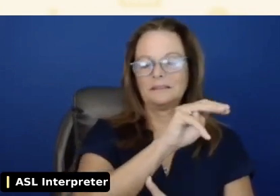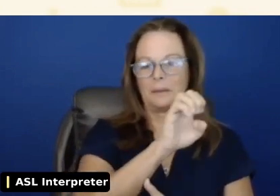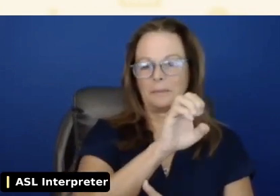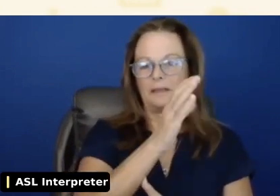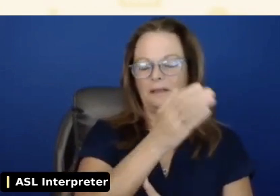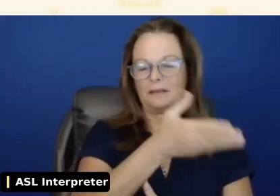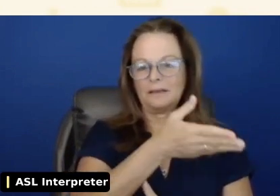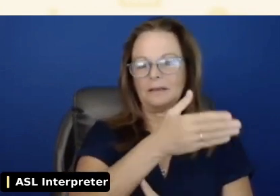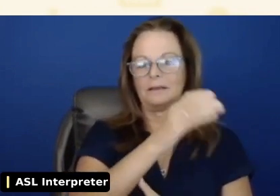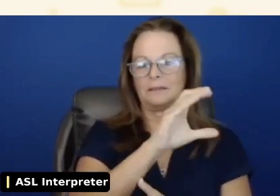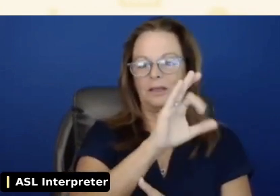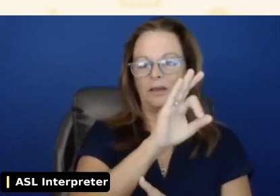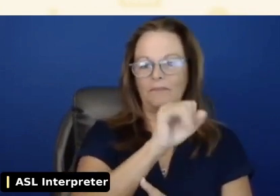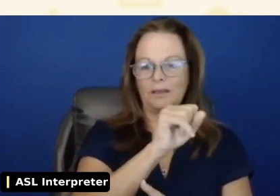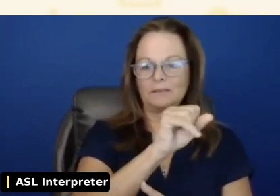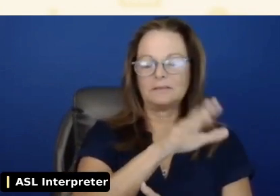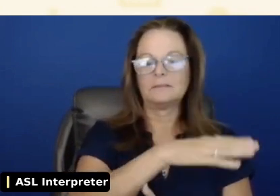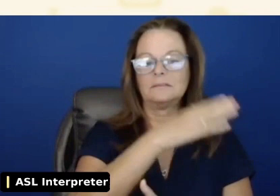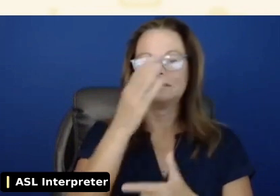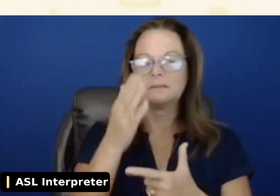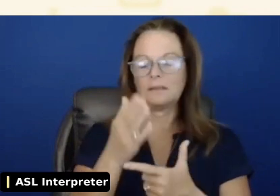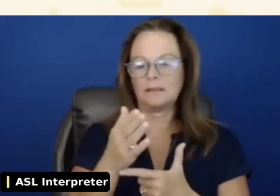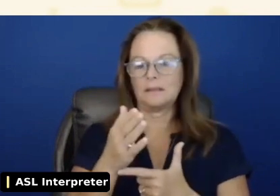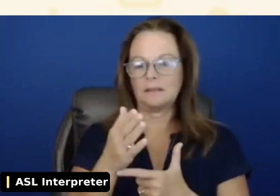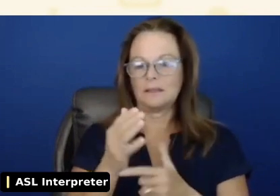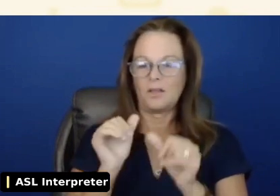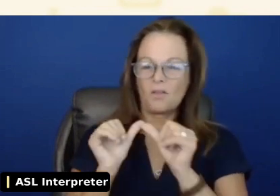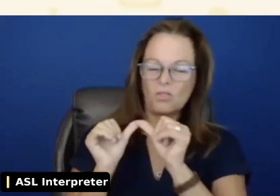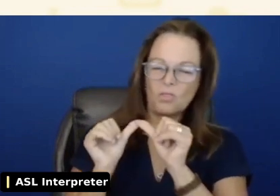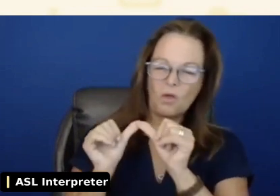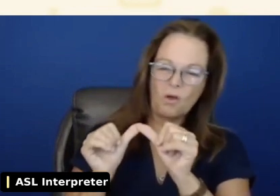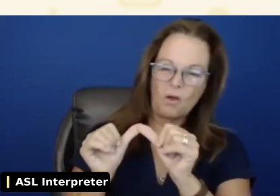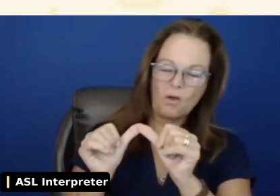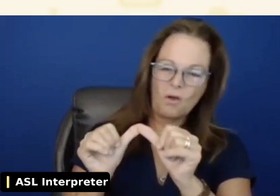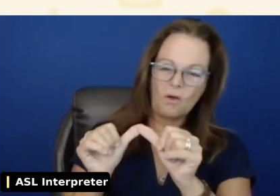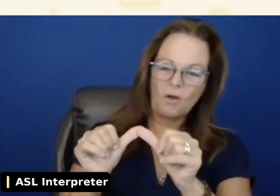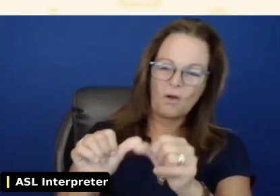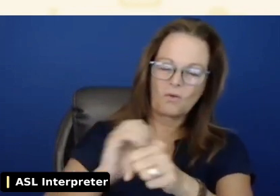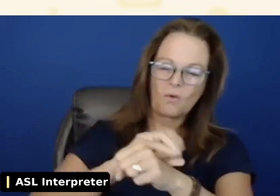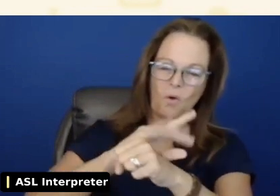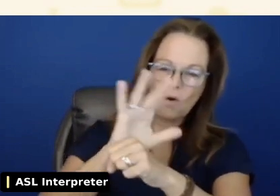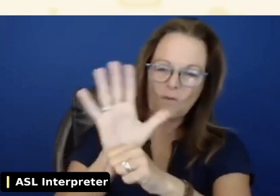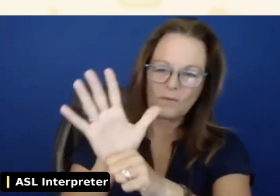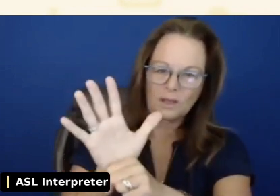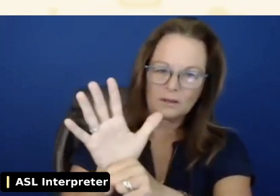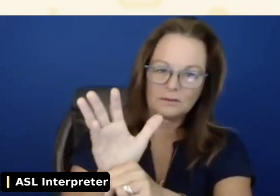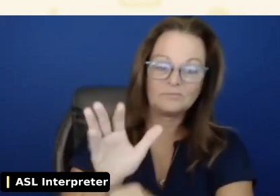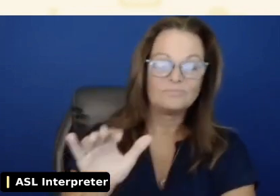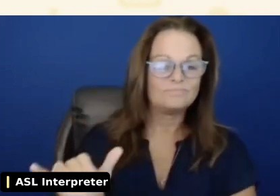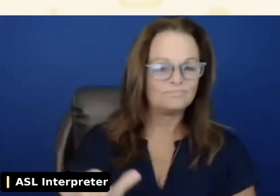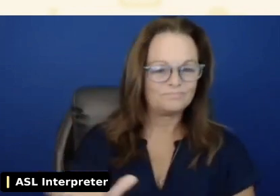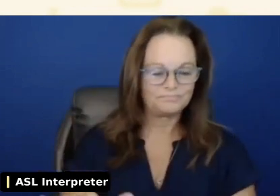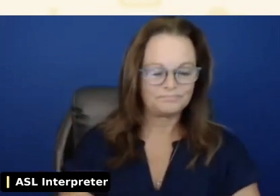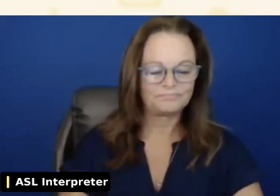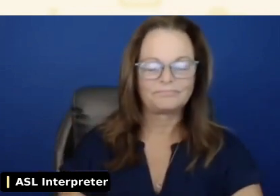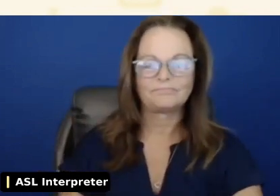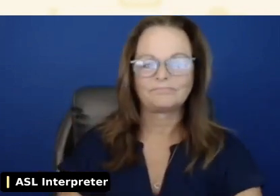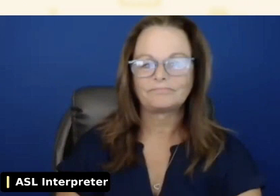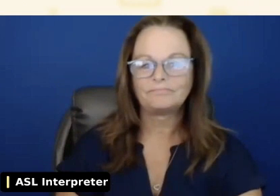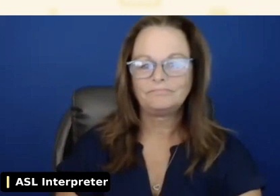It is also known like a neurologic effect similar to MECFS,